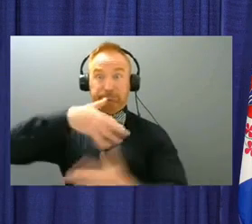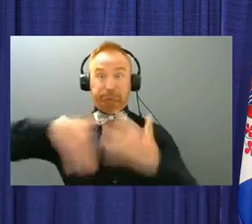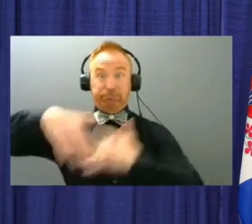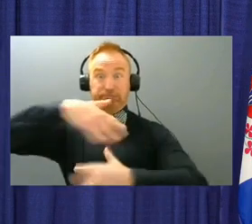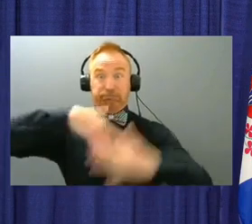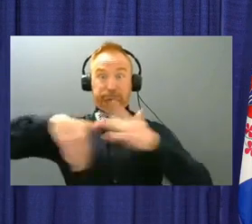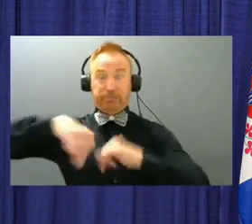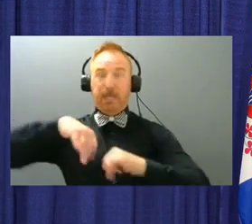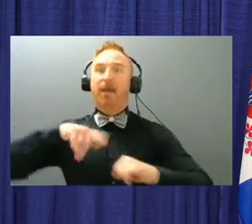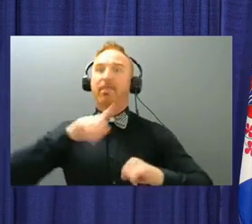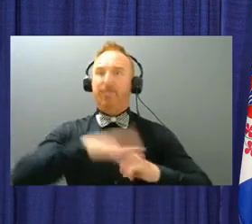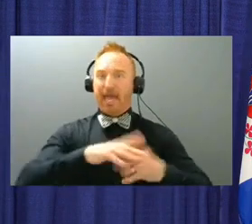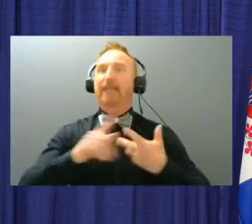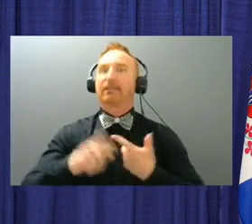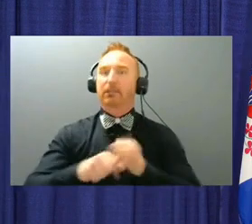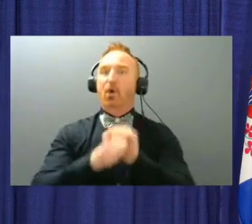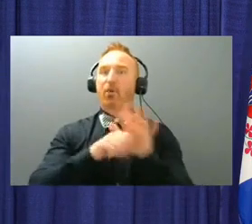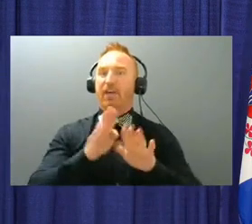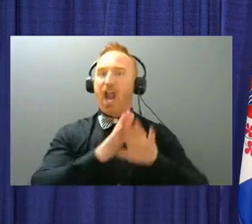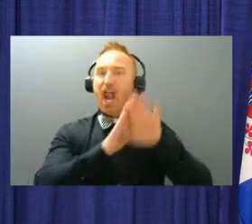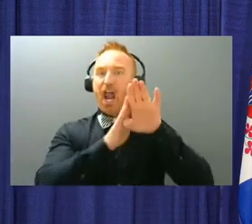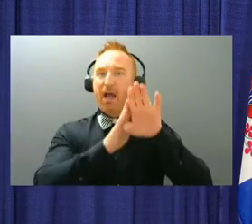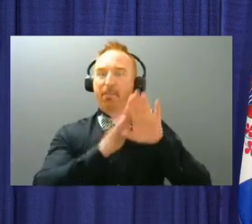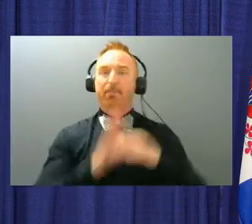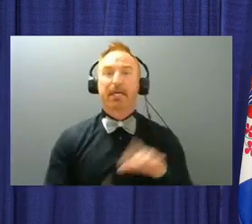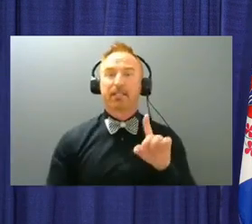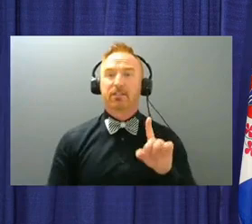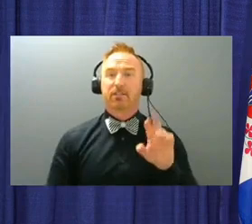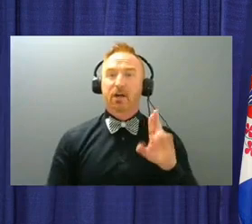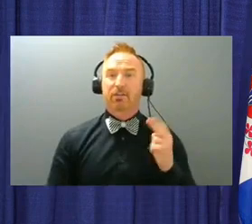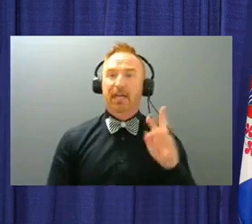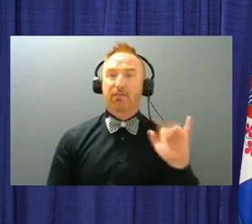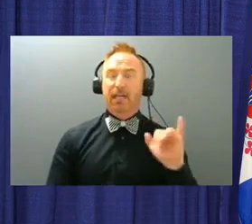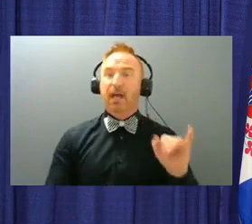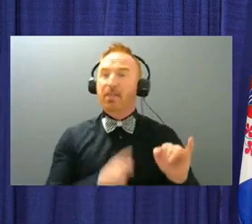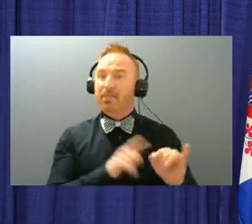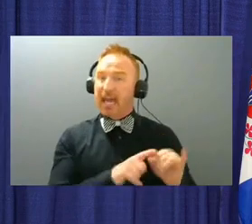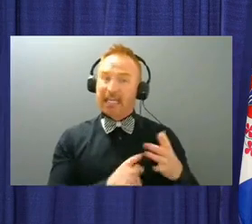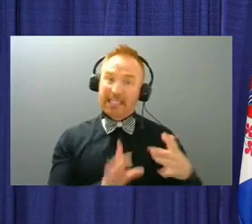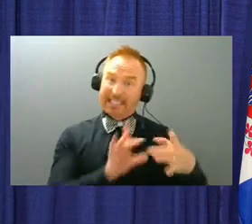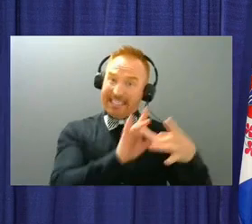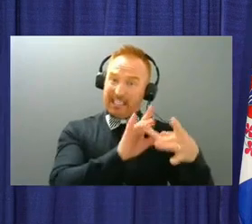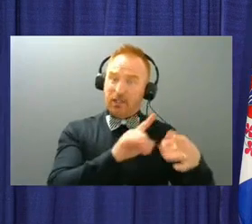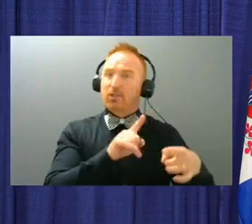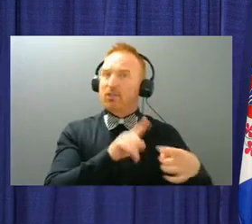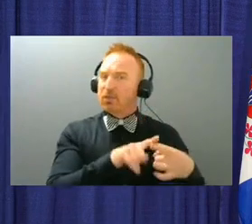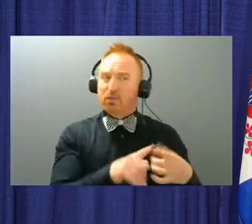the numbers. But like Doctor Henry states, the link in increased cases is